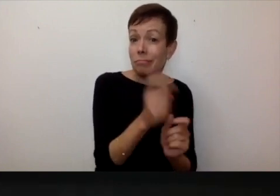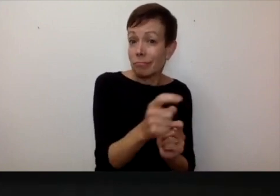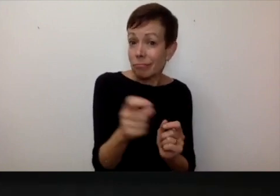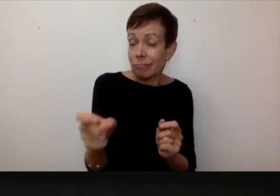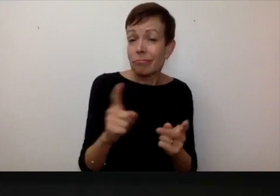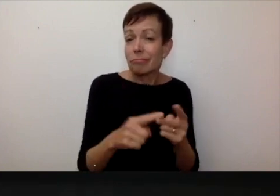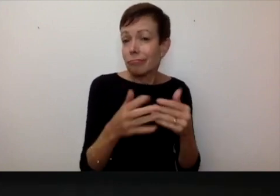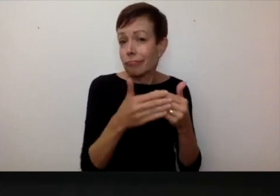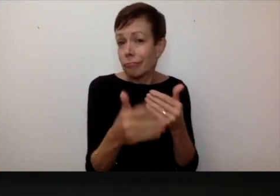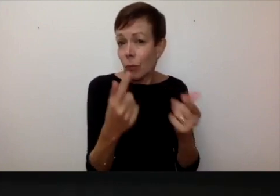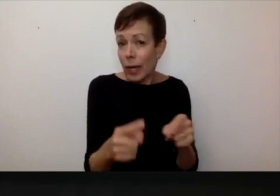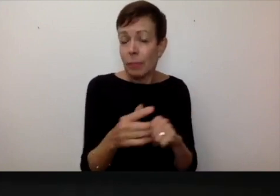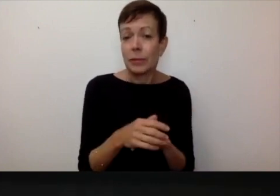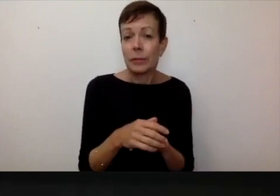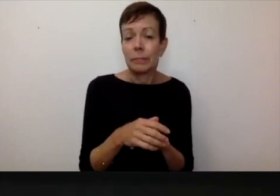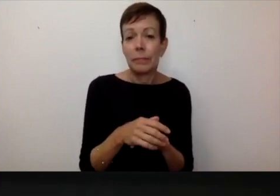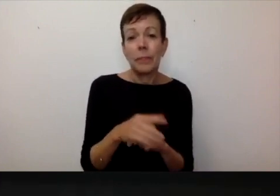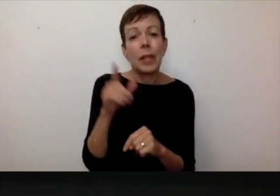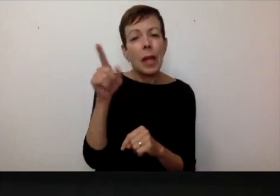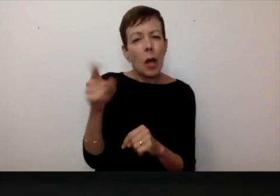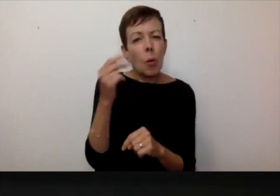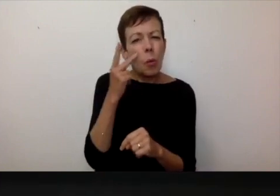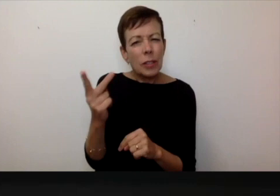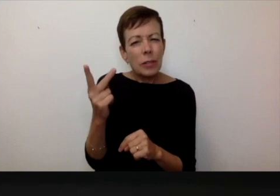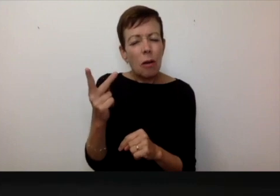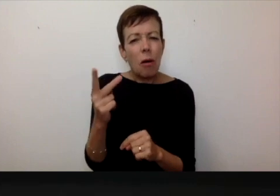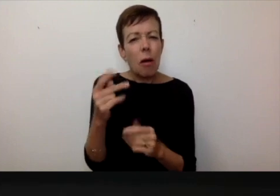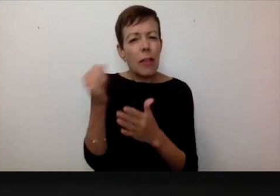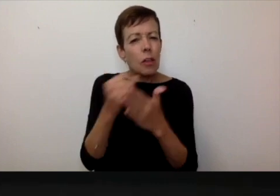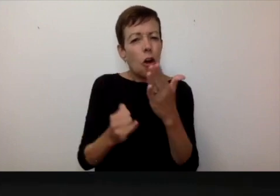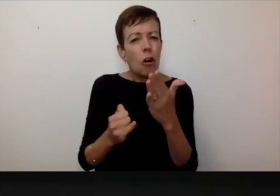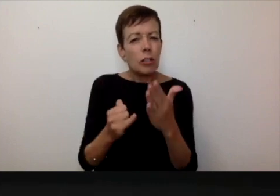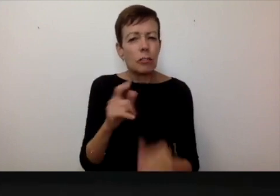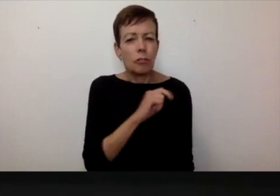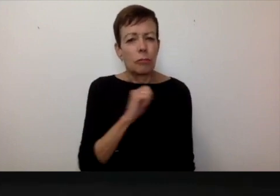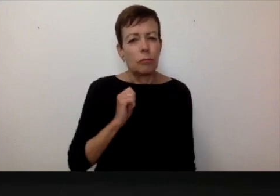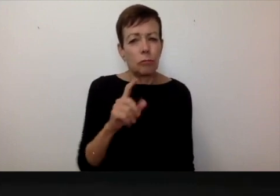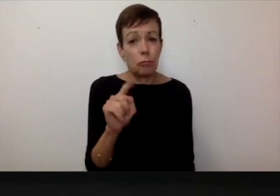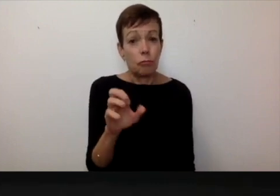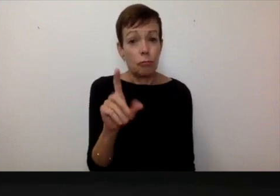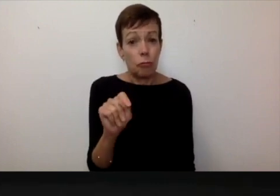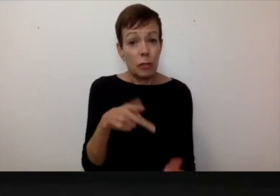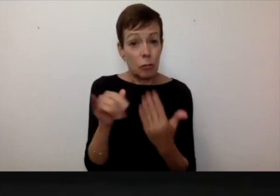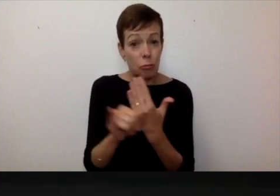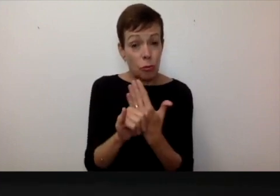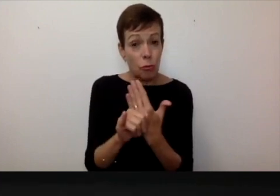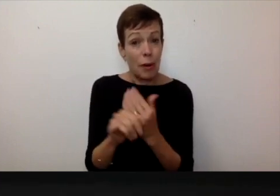program administered by the edmonton arts council they've been actually undertaking a 35 000 grant investment program to one artist